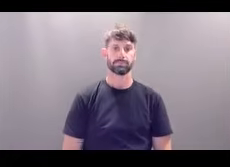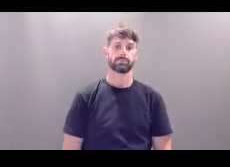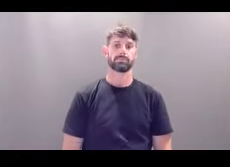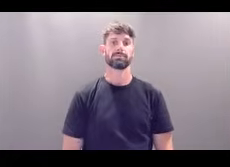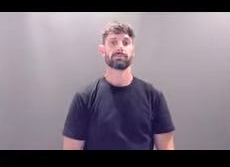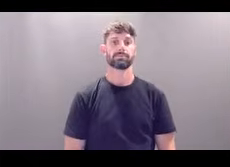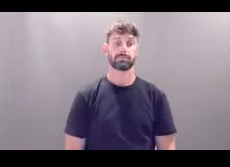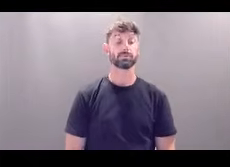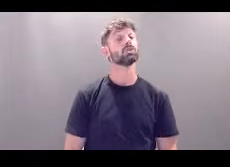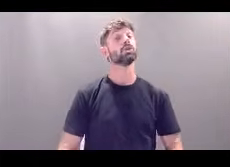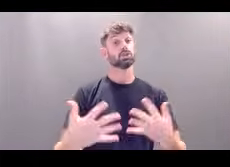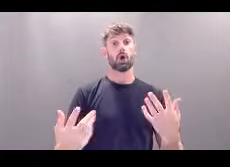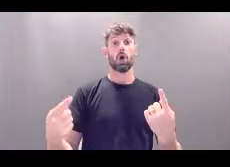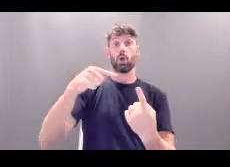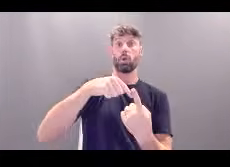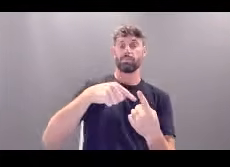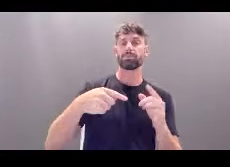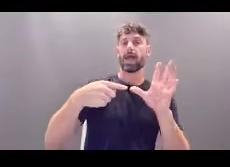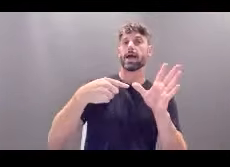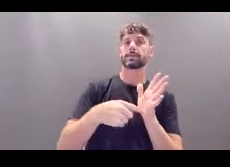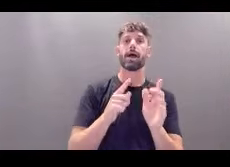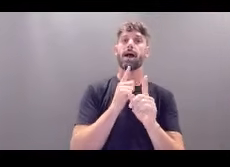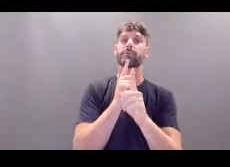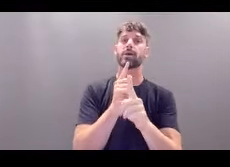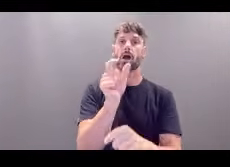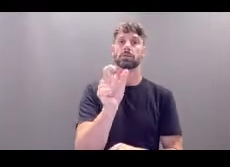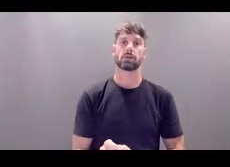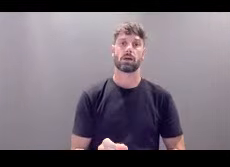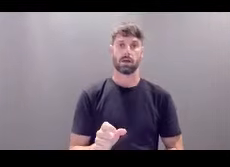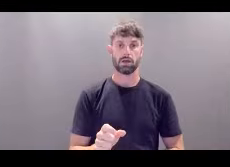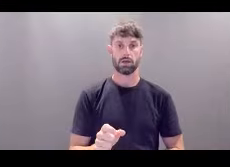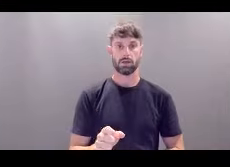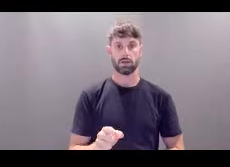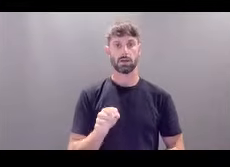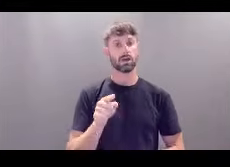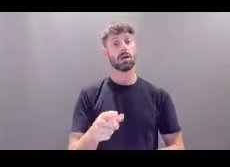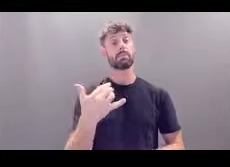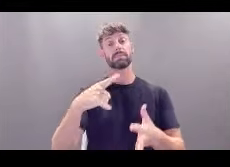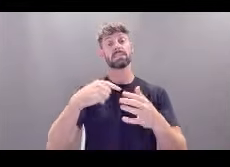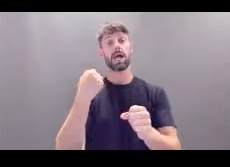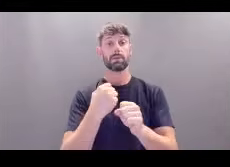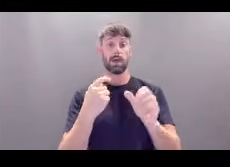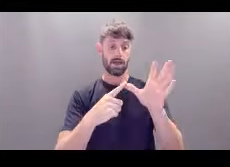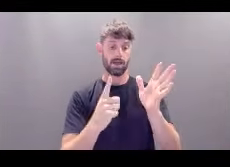Firstly, AT advisors can be allied health professionals,